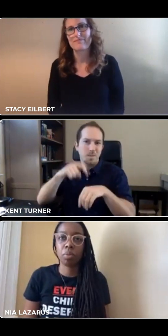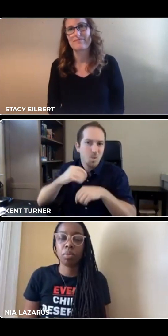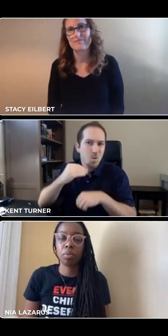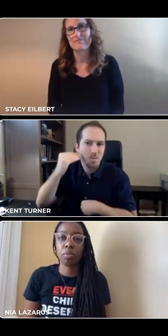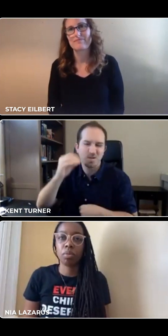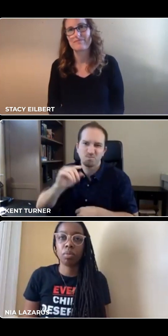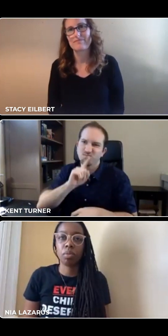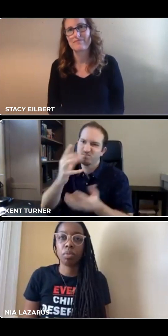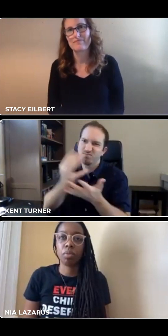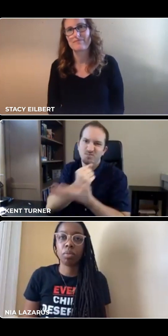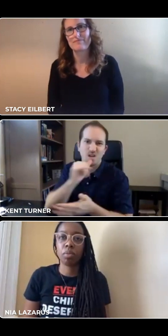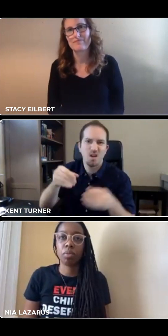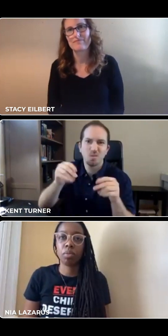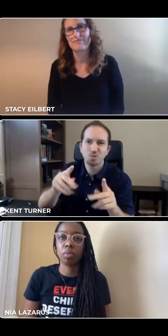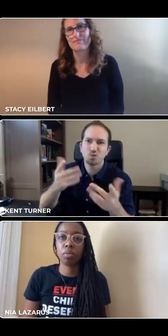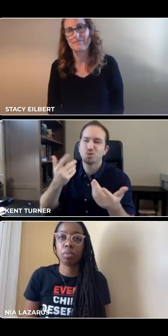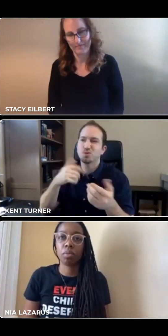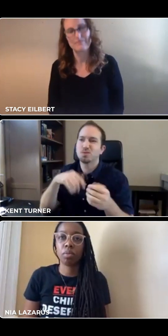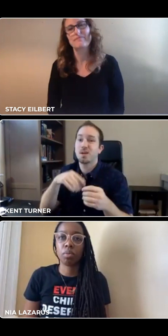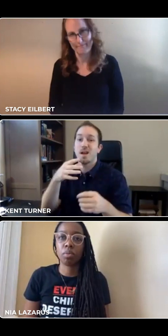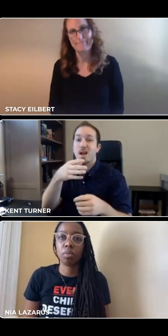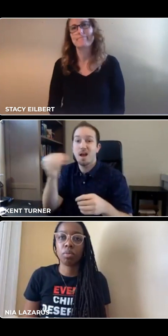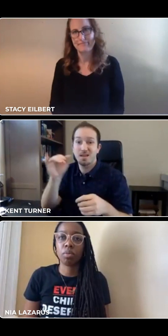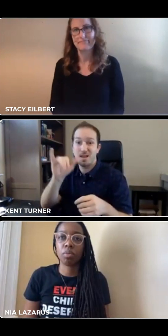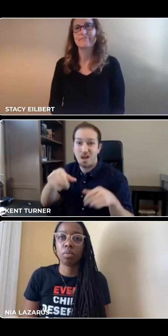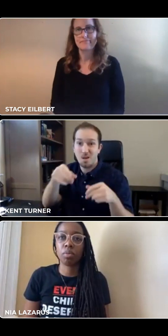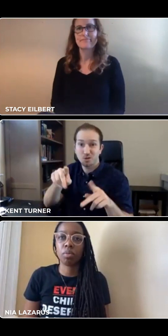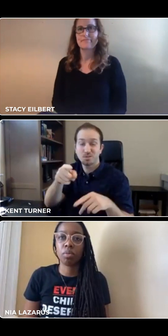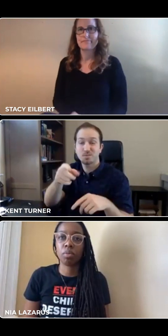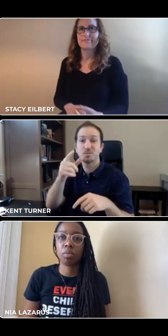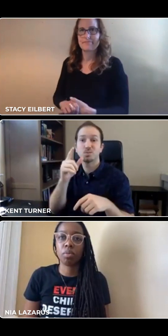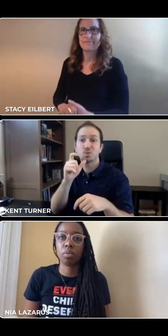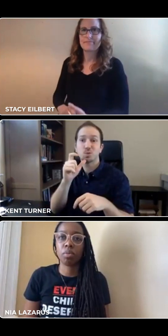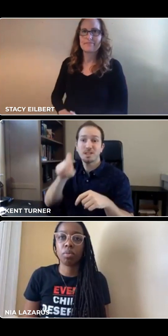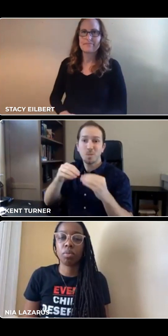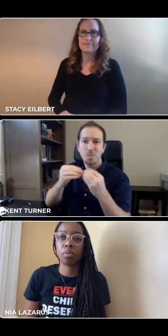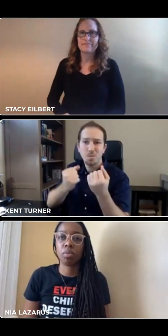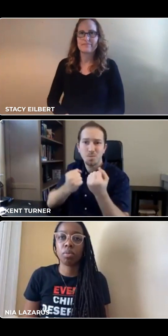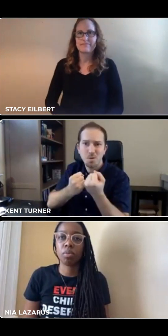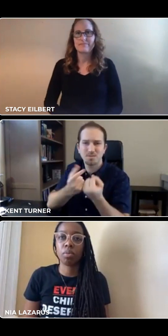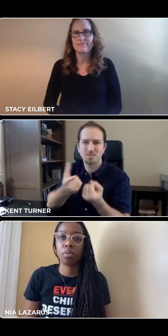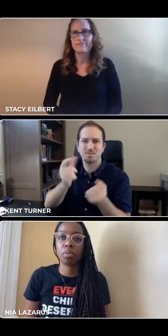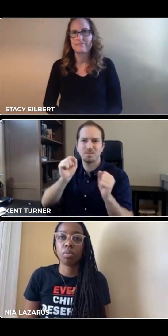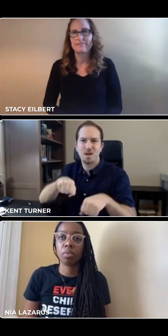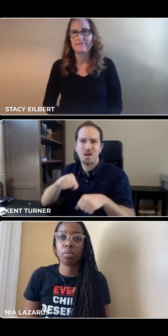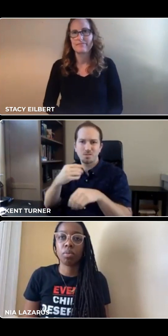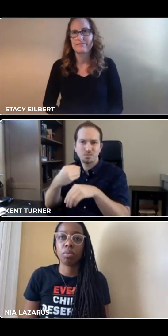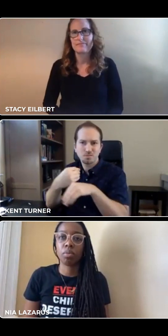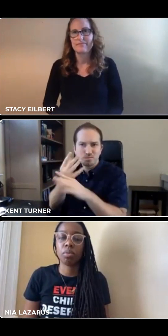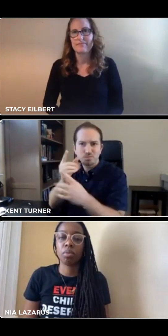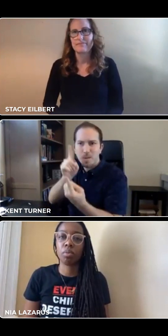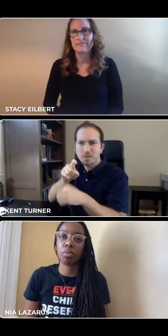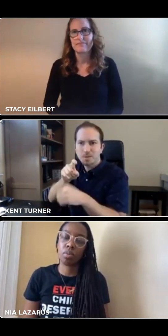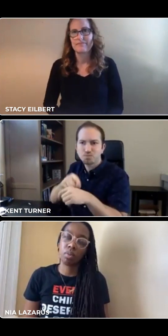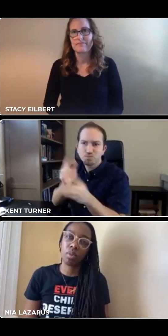to change your materials because you've had time to develop them. And, you have that time at home. So, it's a great opportunity to get that in place.